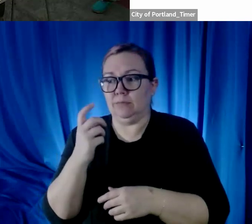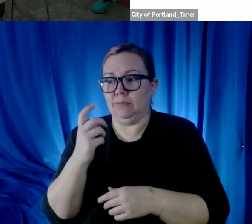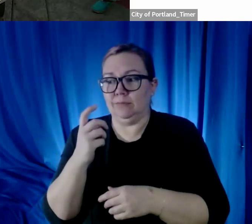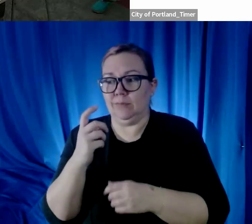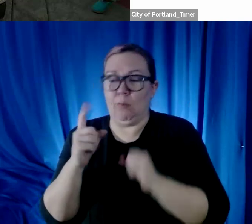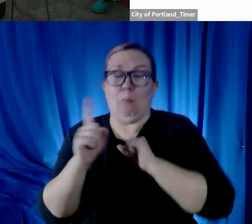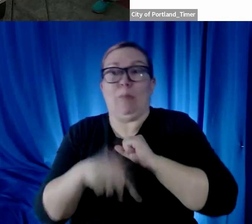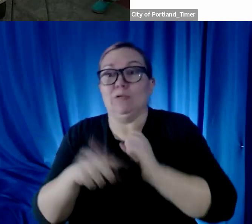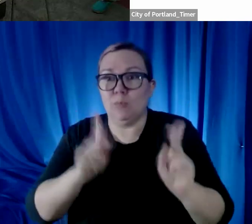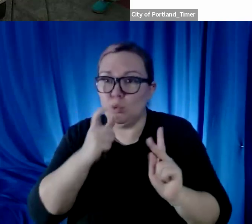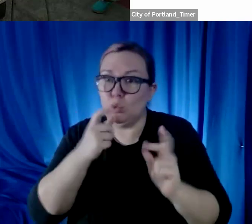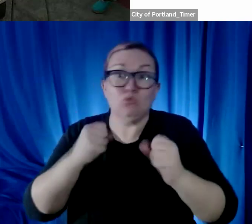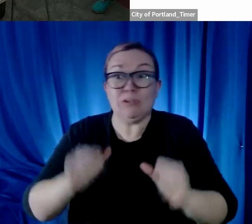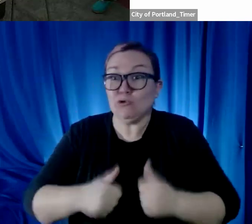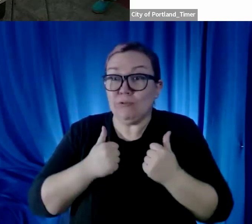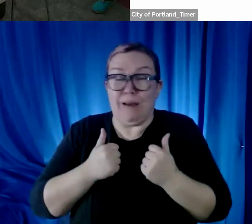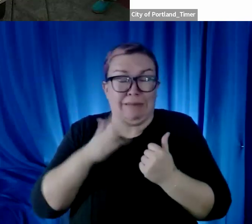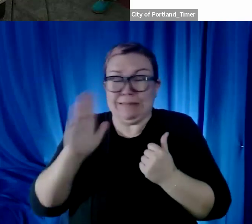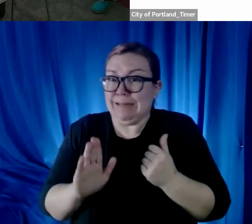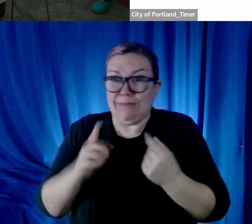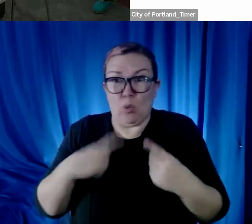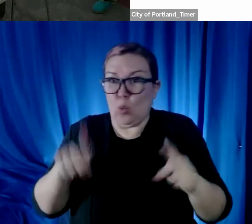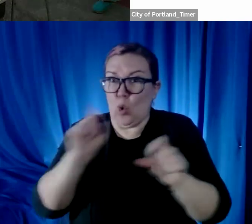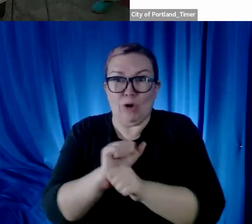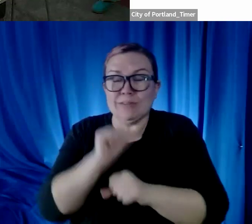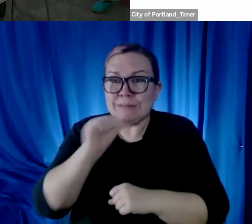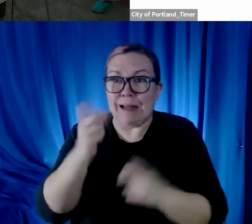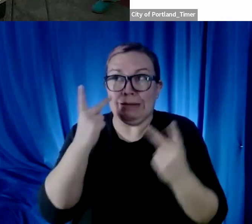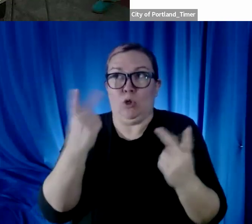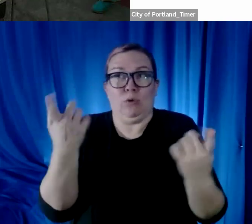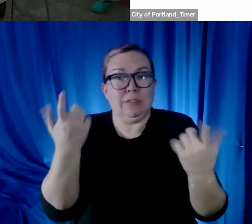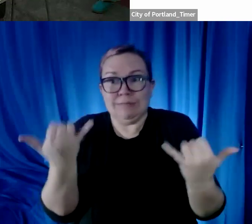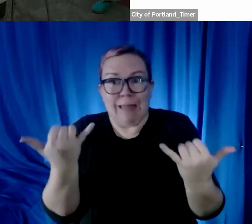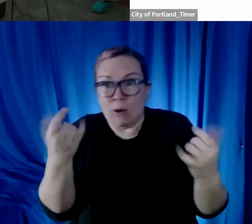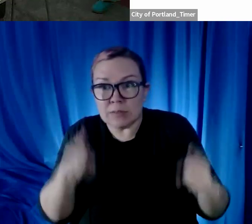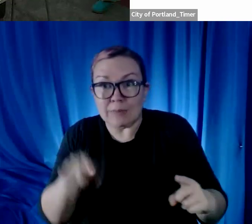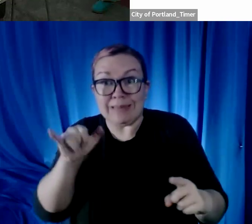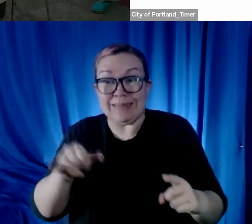It's never worked. And look at where we are now. This is a direct result.